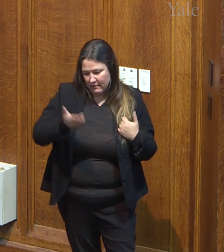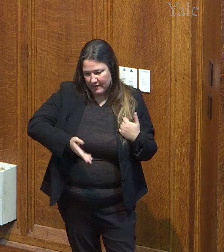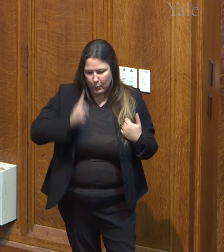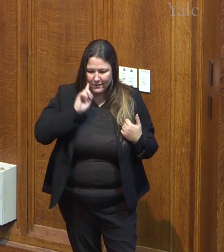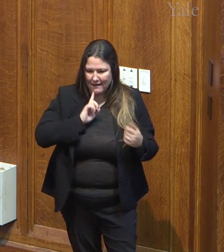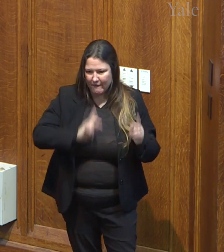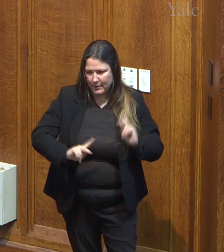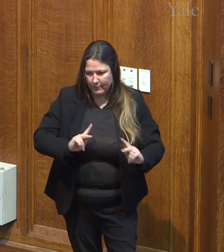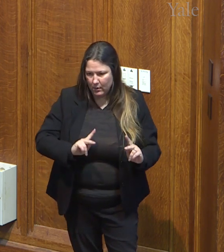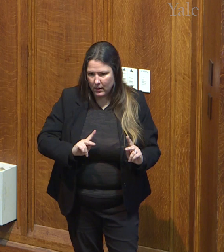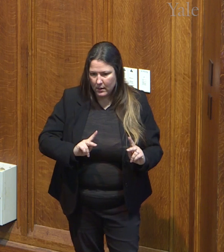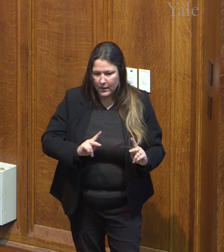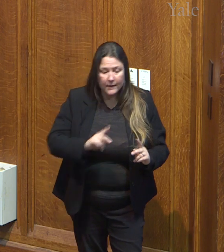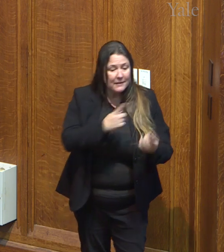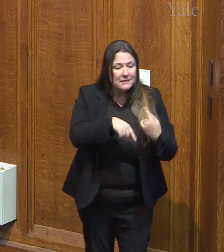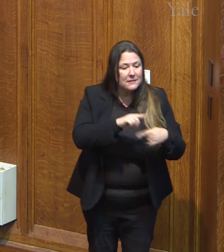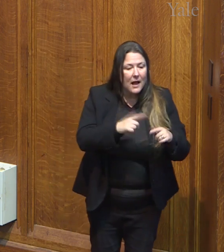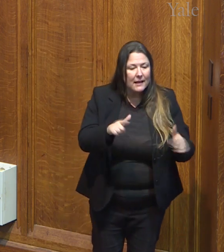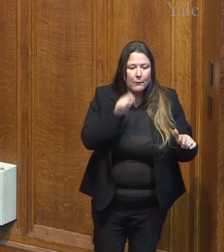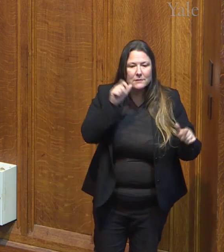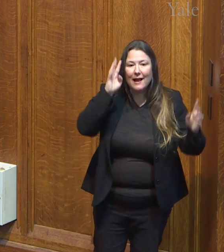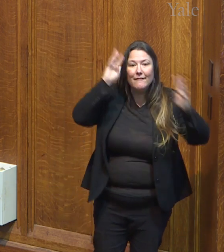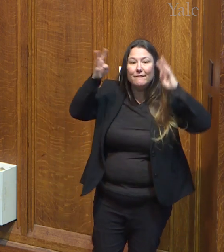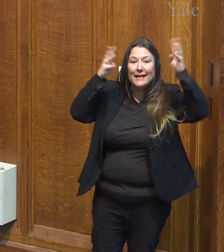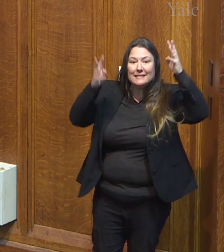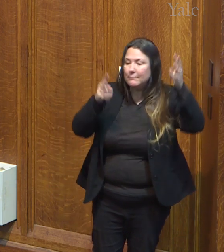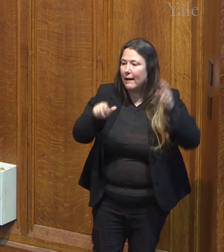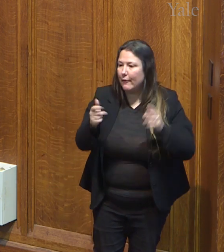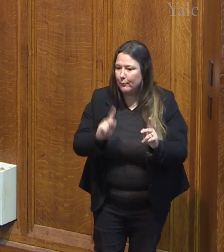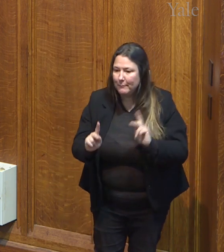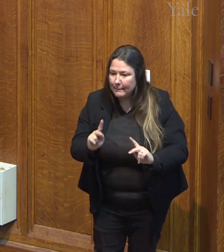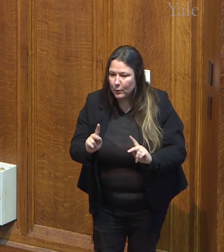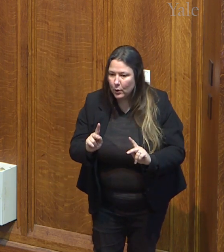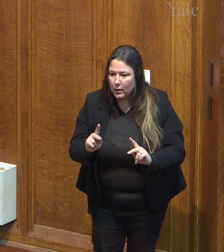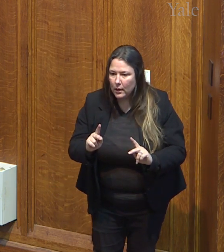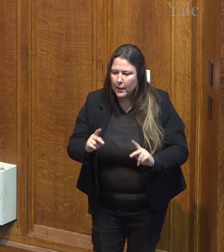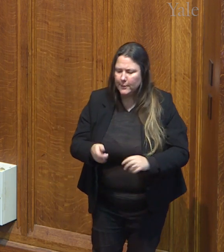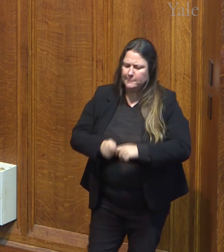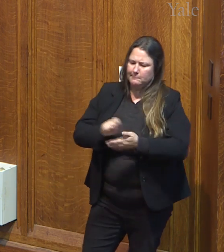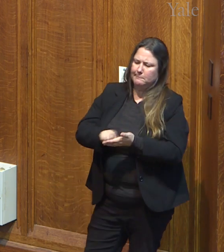Signed languages were not invented by anyone, nor was French, English, or German.